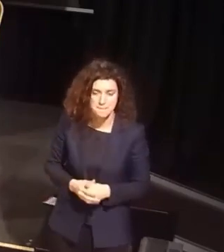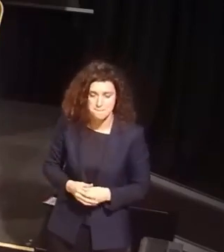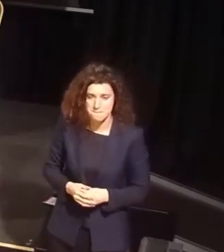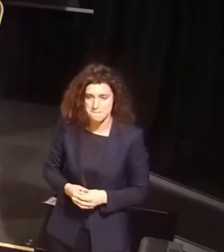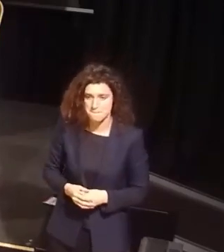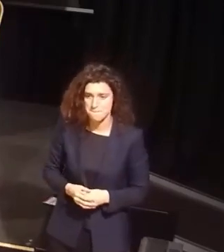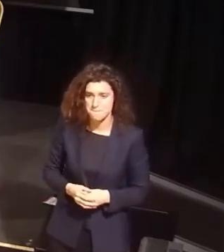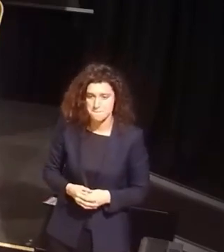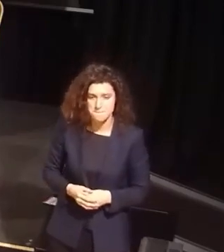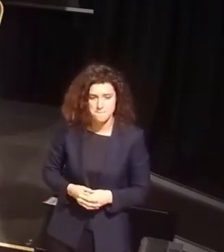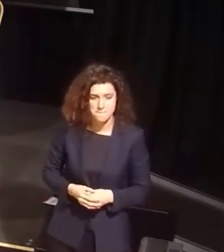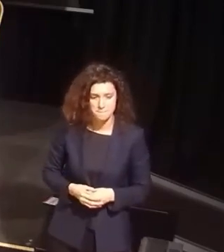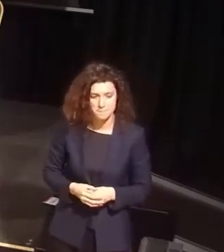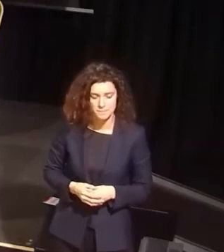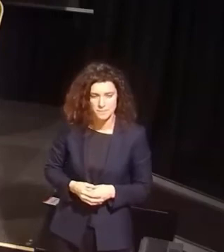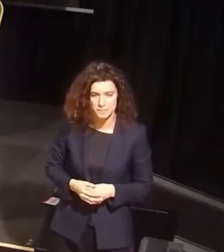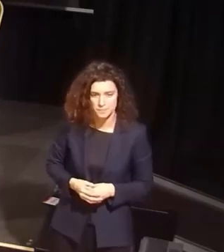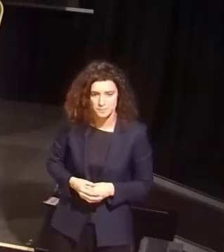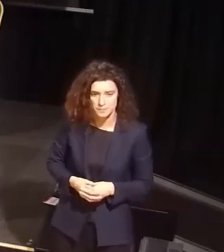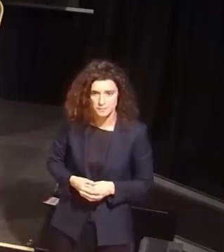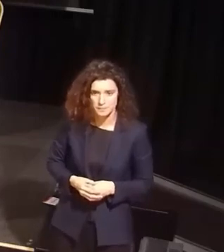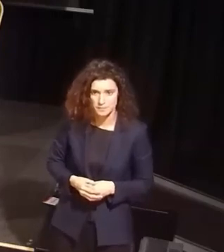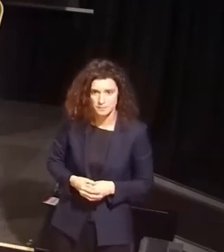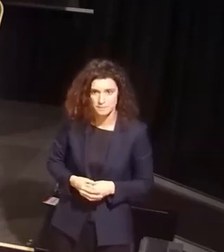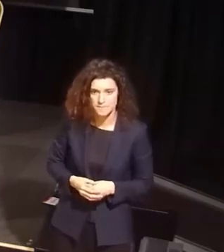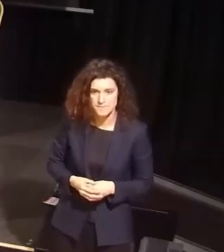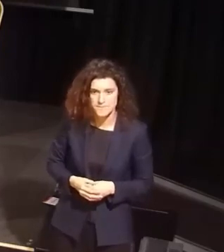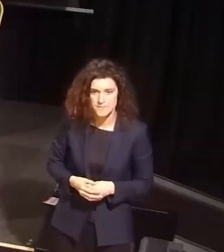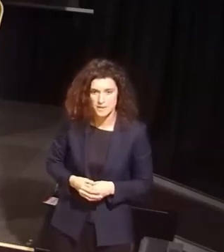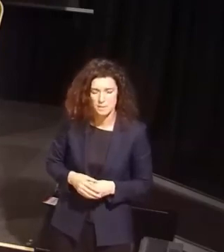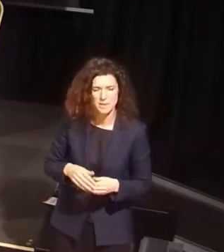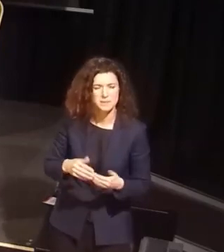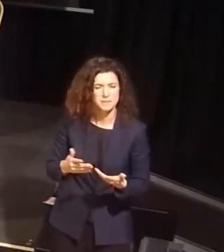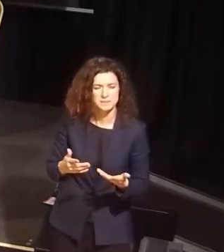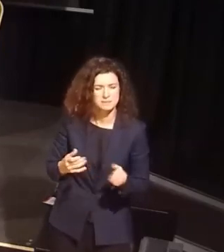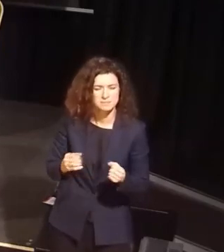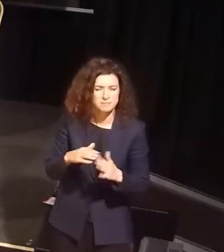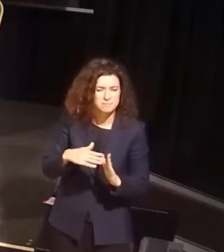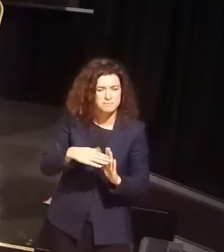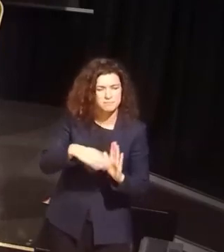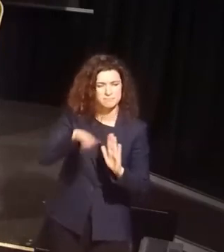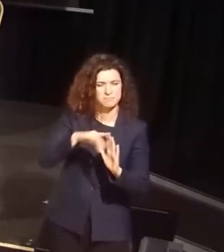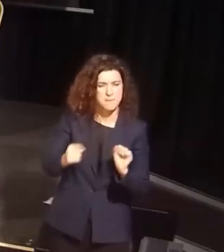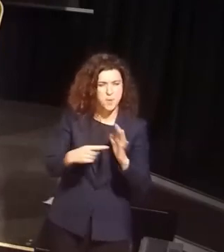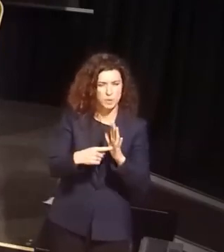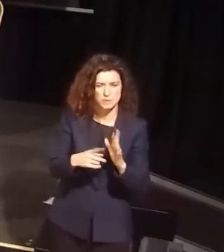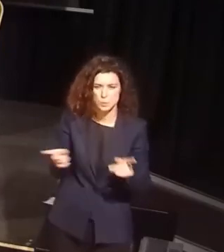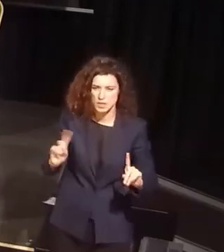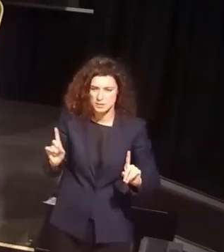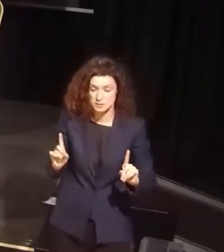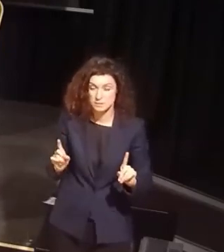But more importantly than that, I think what's amazing is the fact that so many people in this room